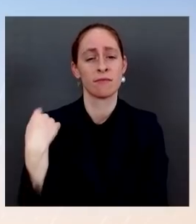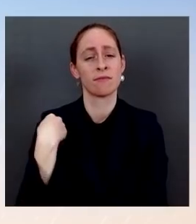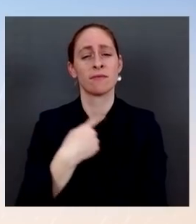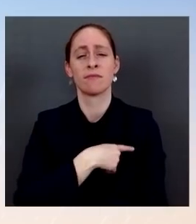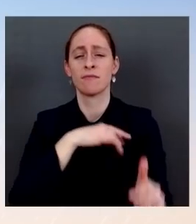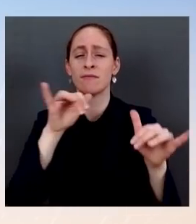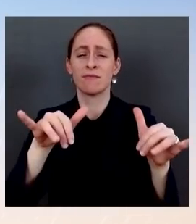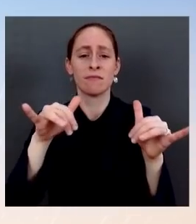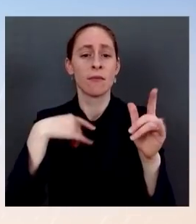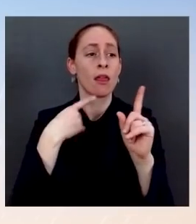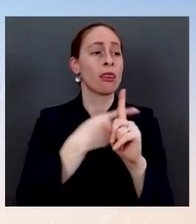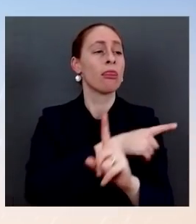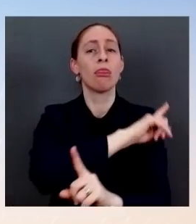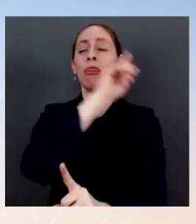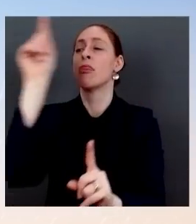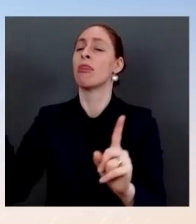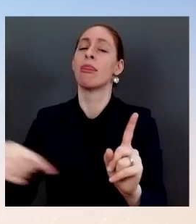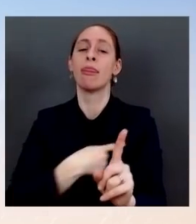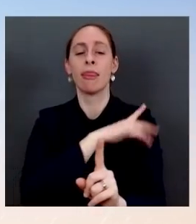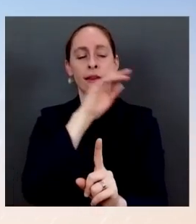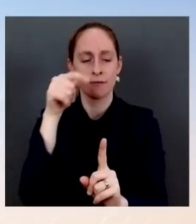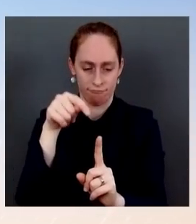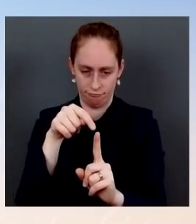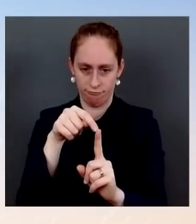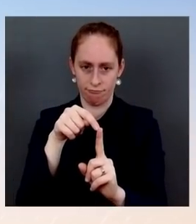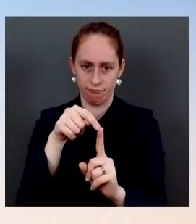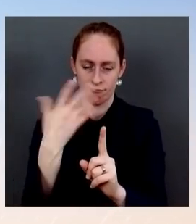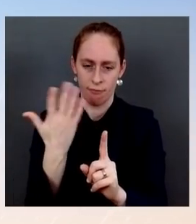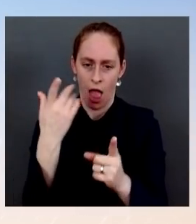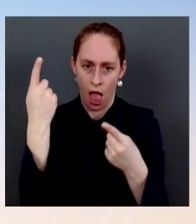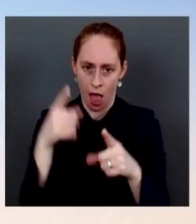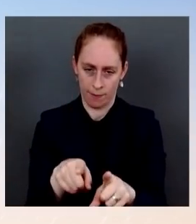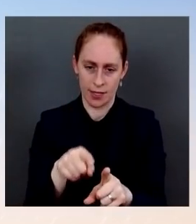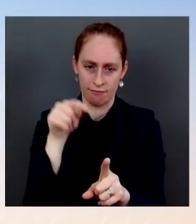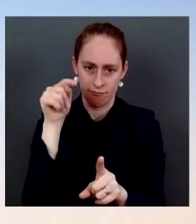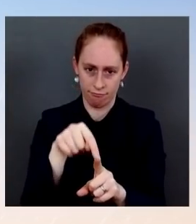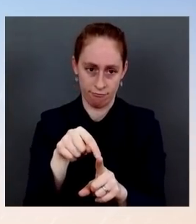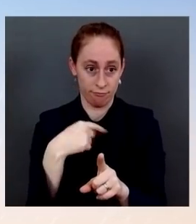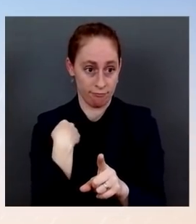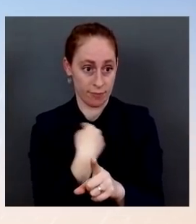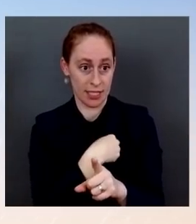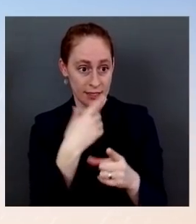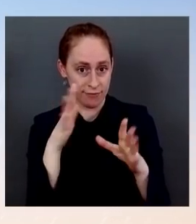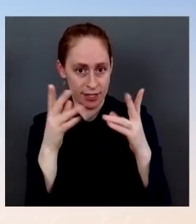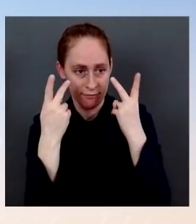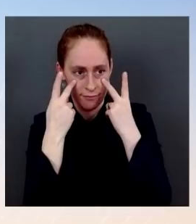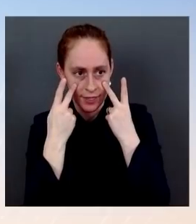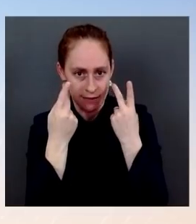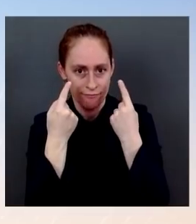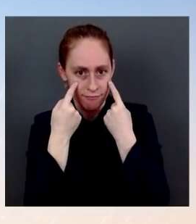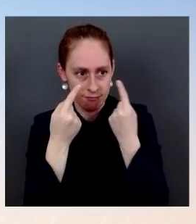and the bellicose rhetoric from the leader of Russia. I would also note that also this morning -- and I know we just did a background briefing